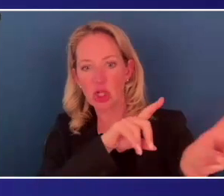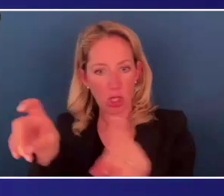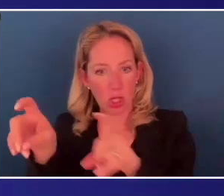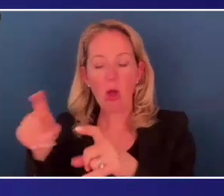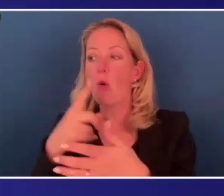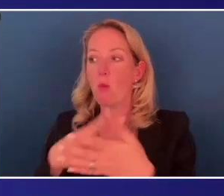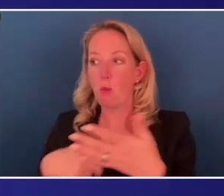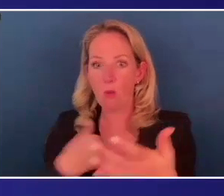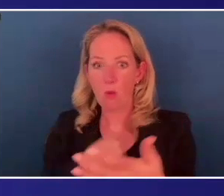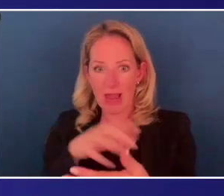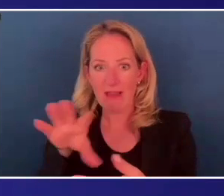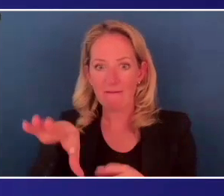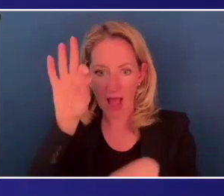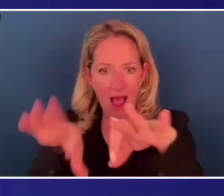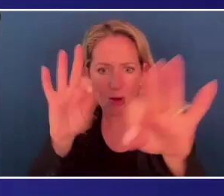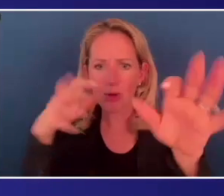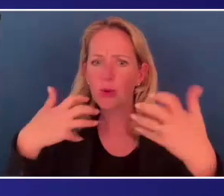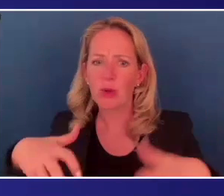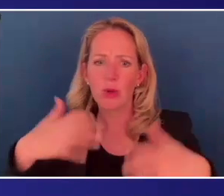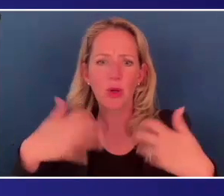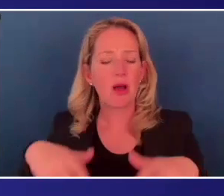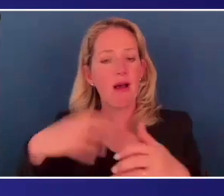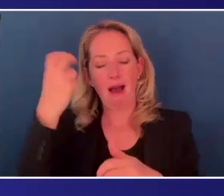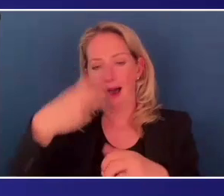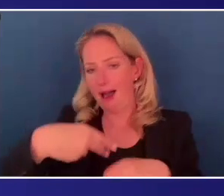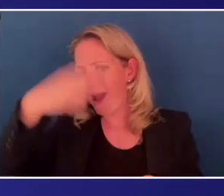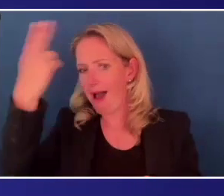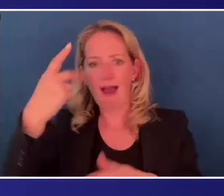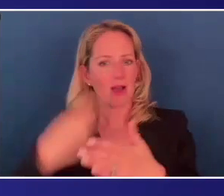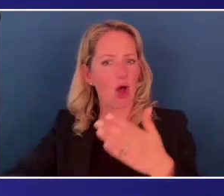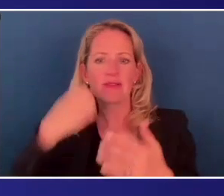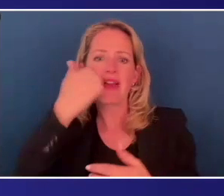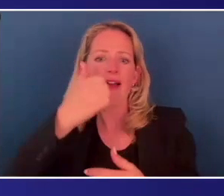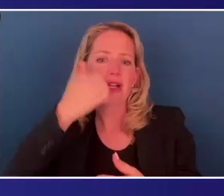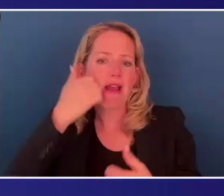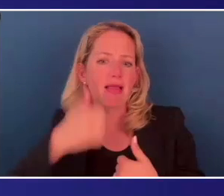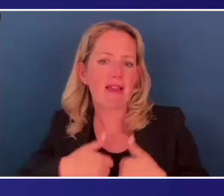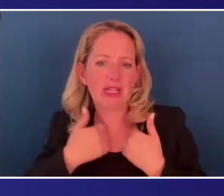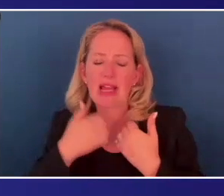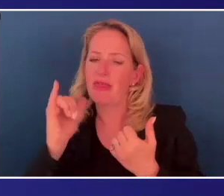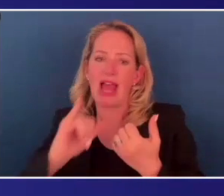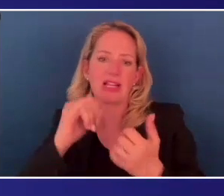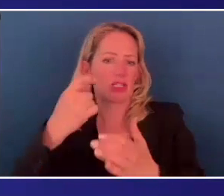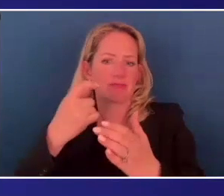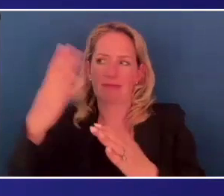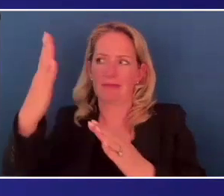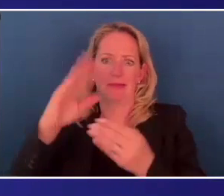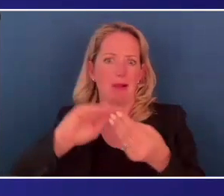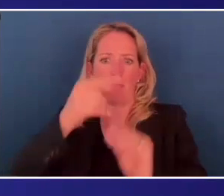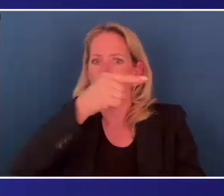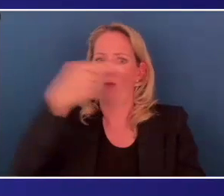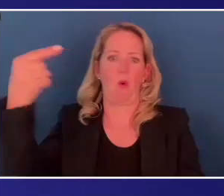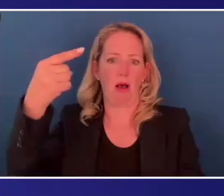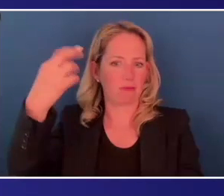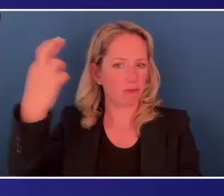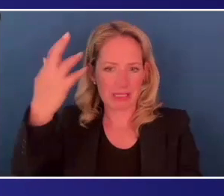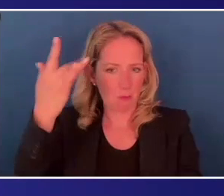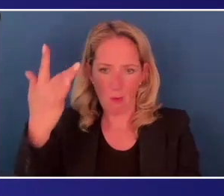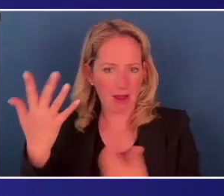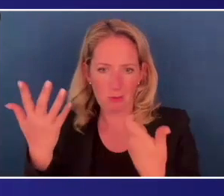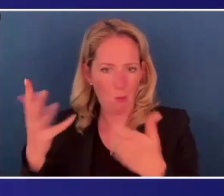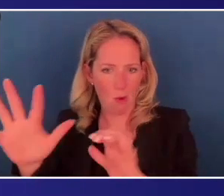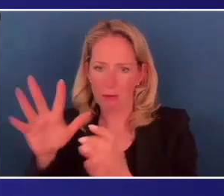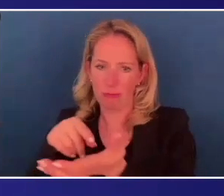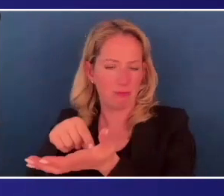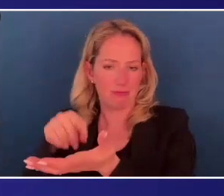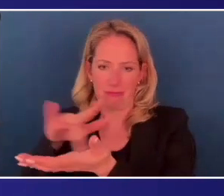The high cost of everyday living and immediate expenses are the top barriers to repaying student loans, not a lack of willingness or responsibility.